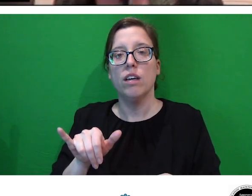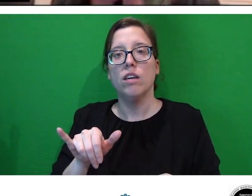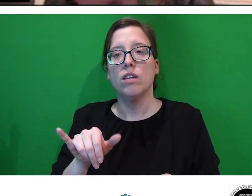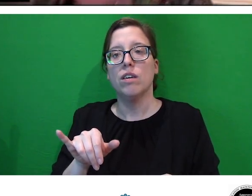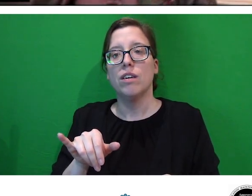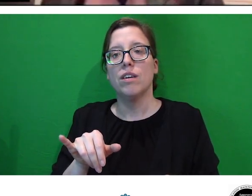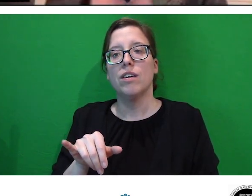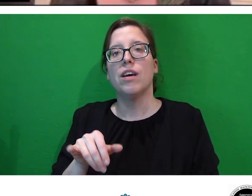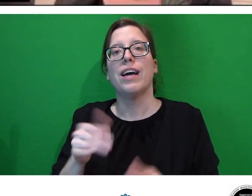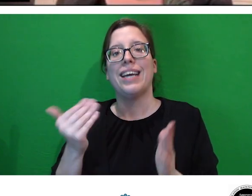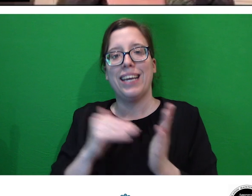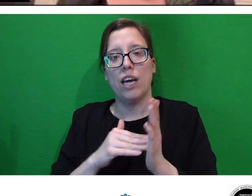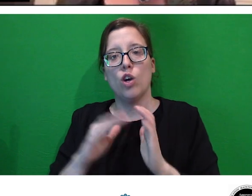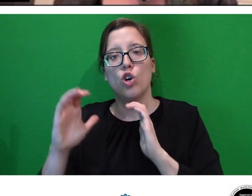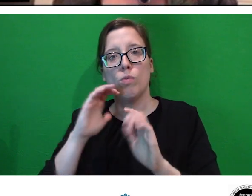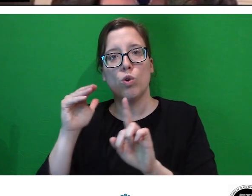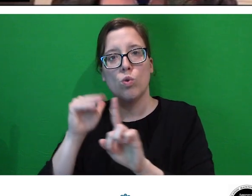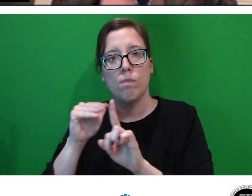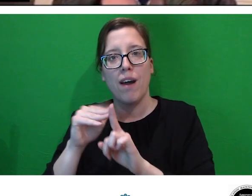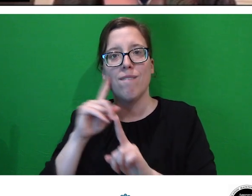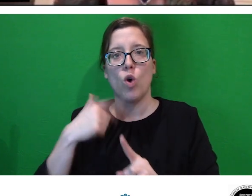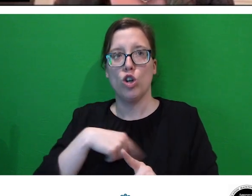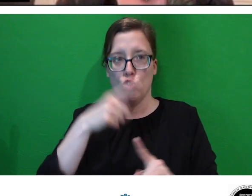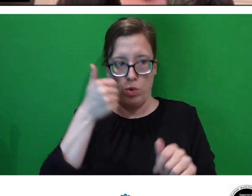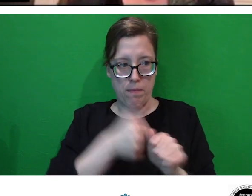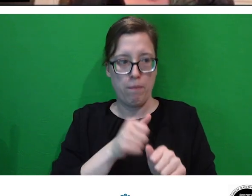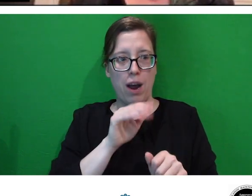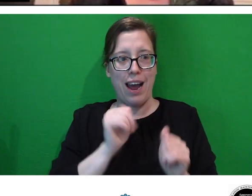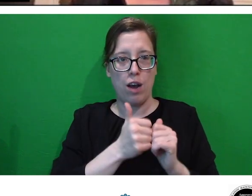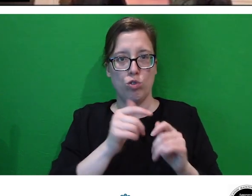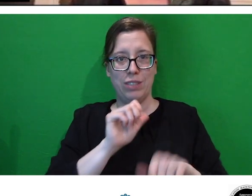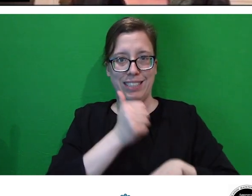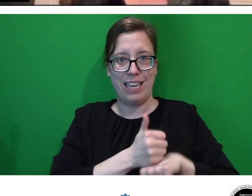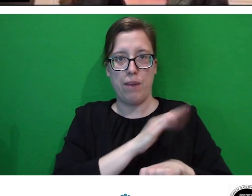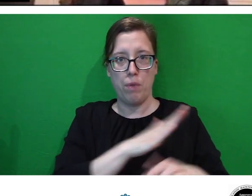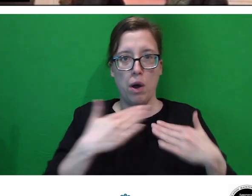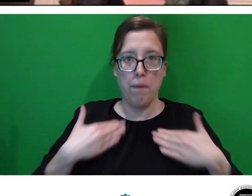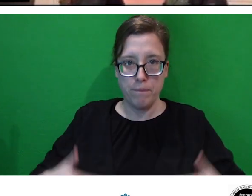thinking about holding their head up. And not falling out of the chair, right?